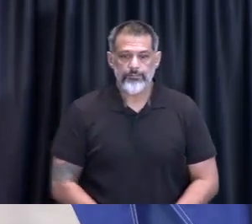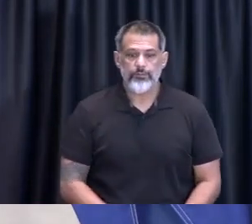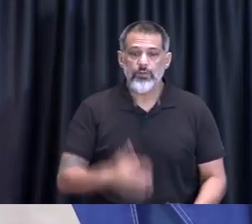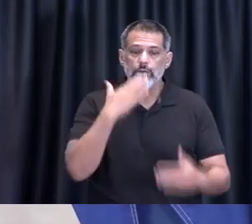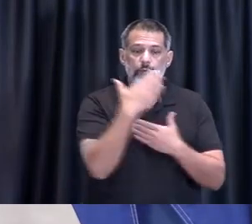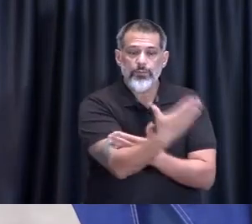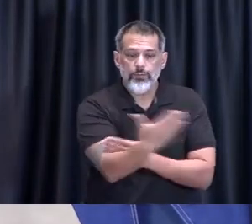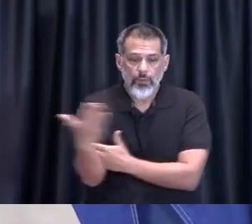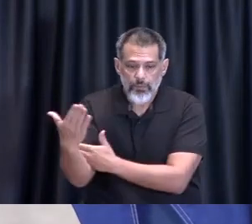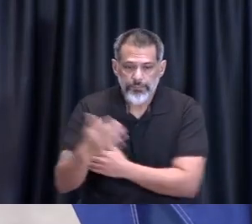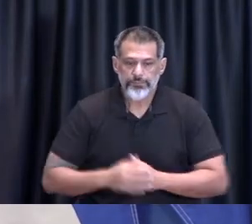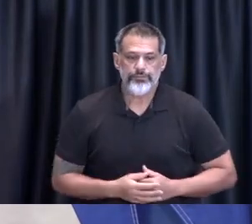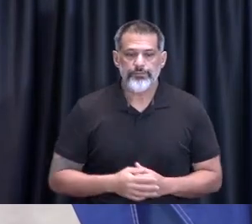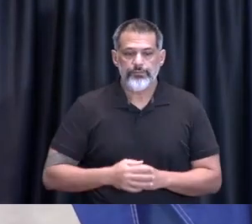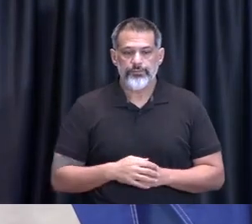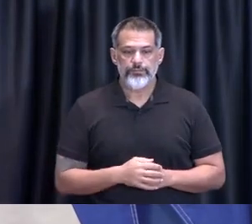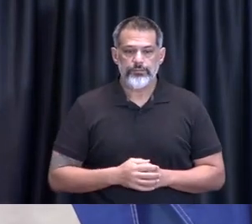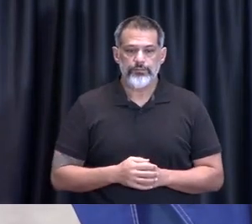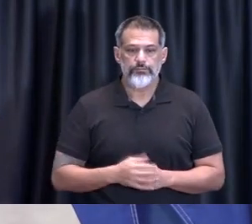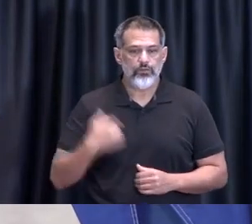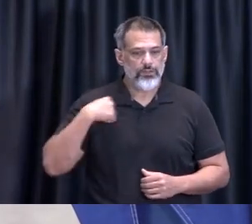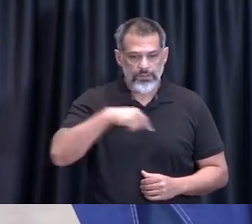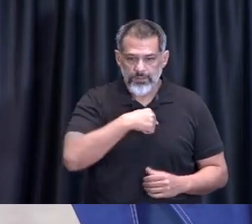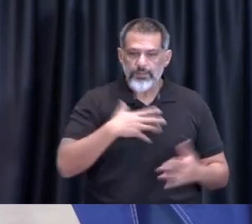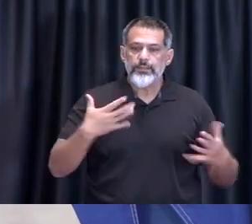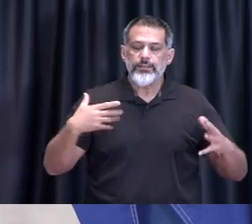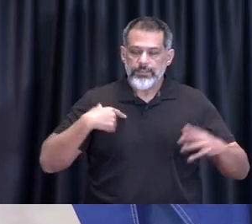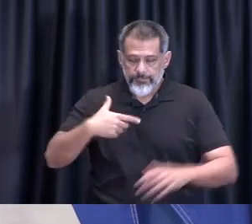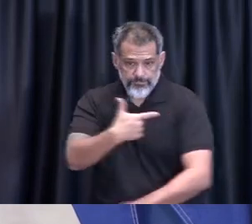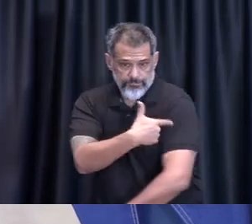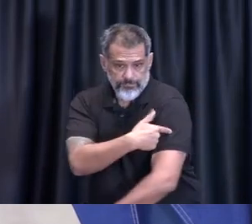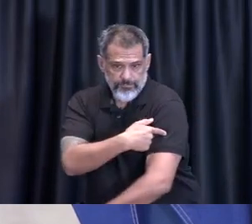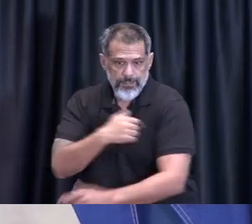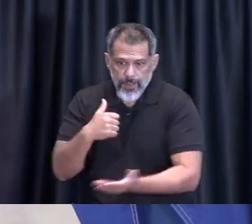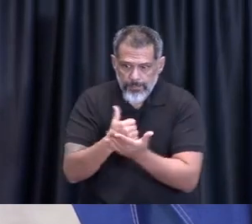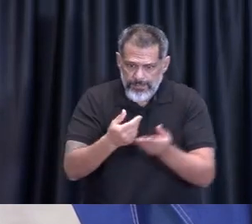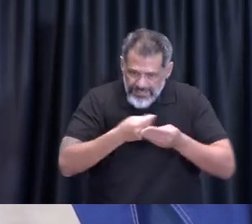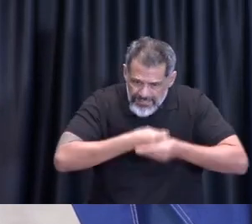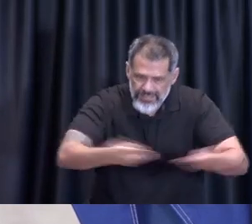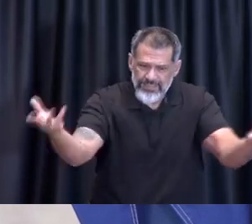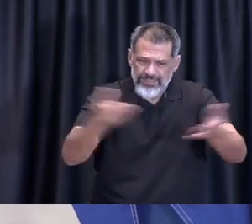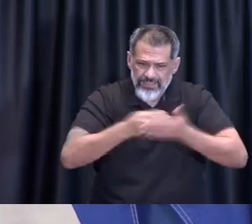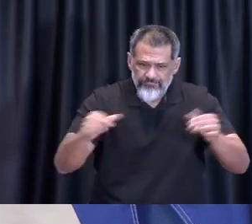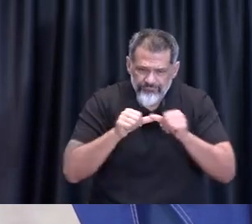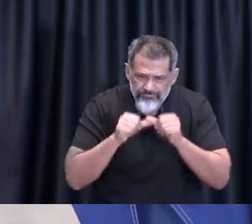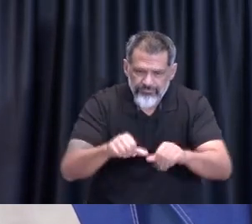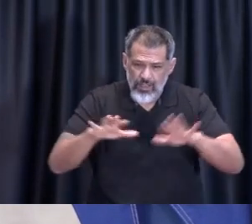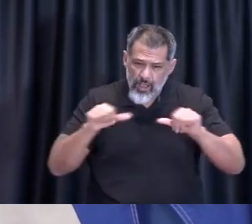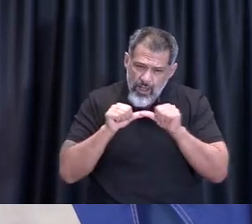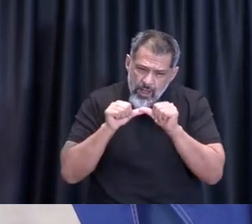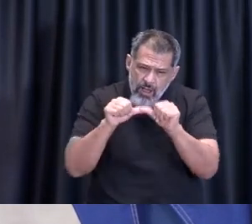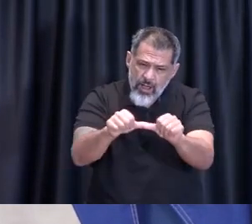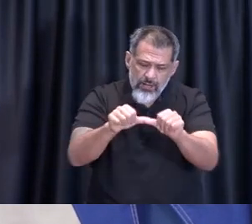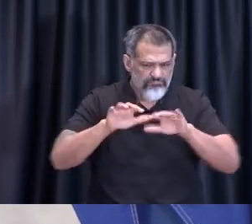We're continuing to make great progress helping residents get vaccinated against COVID-19. The first Toronto case of a largely